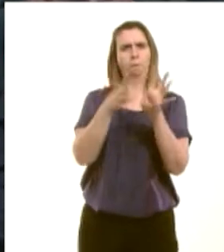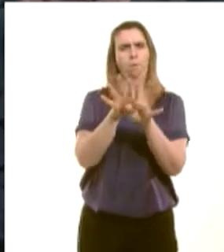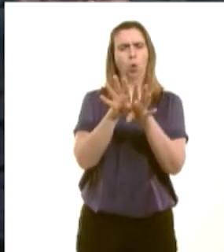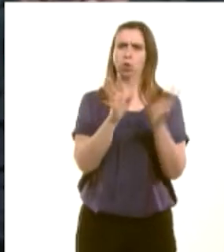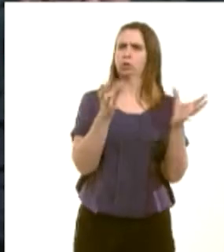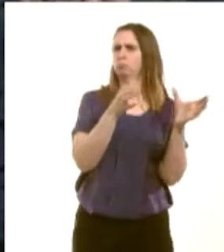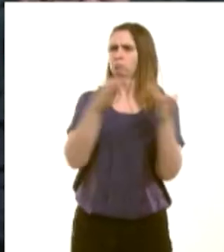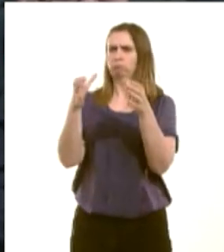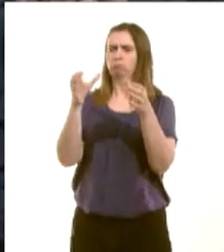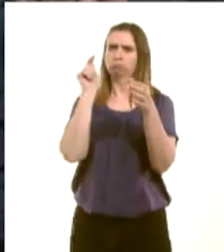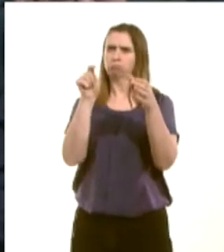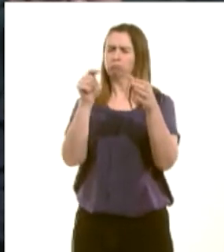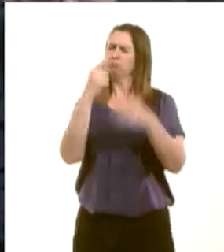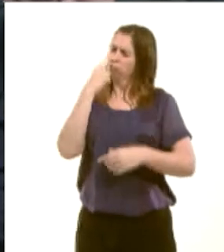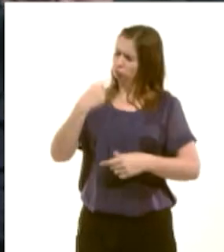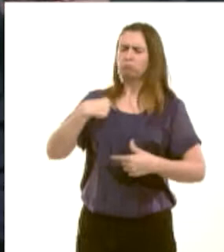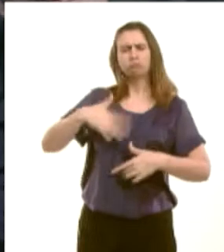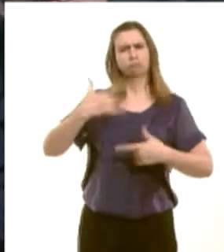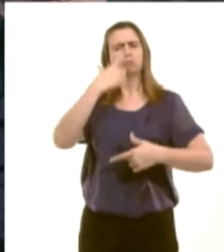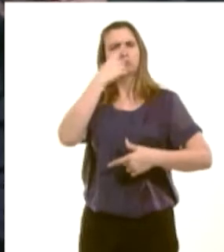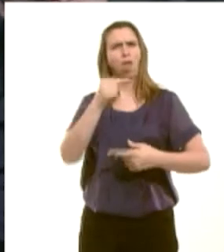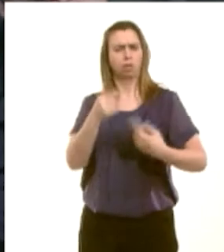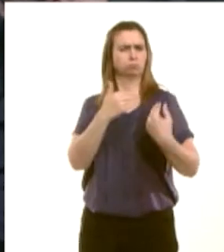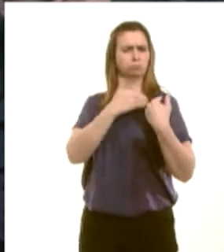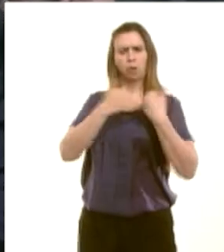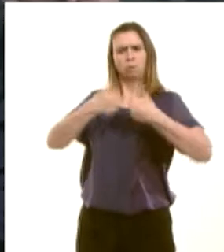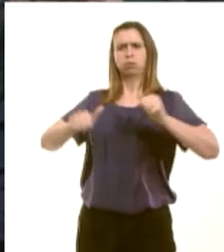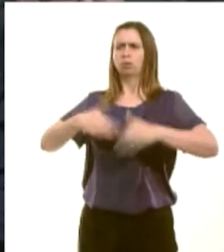that they are able to discharge their responsibilities effectively in the futureí.